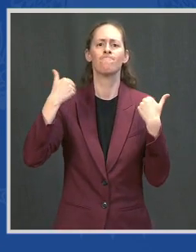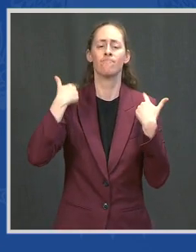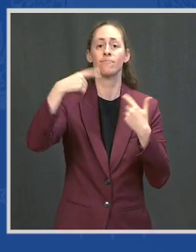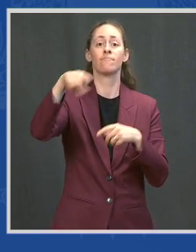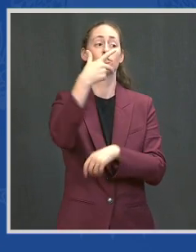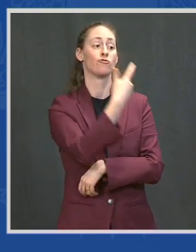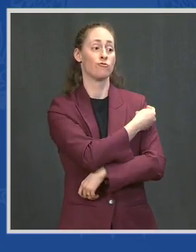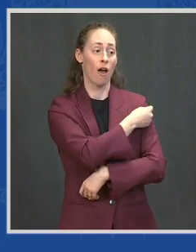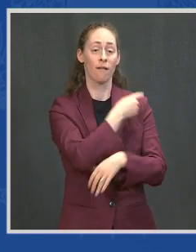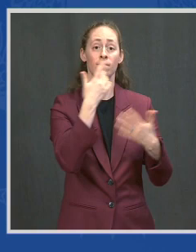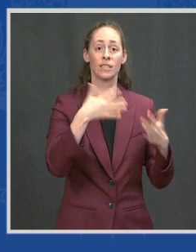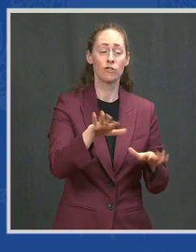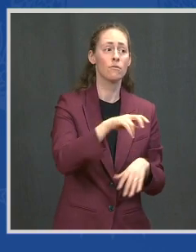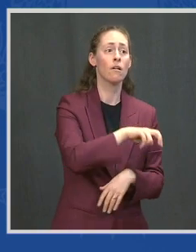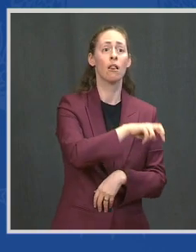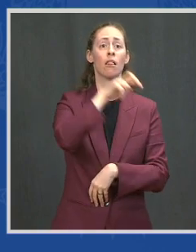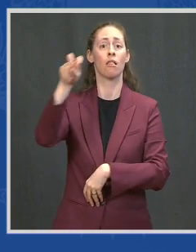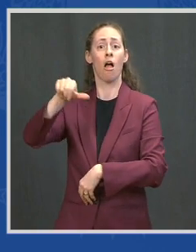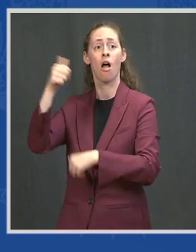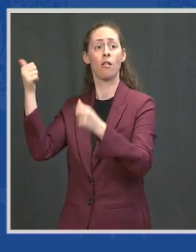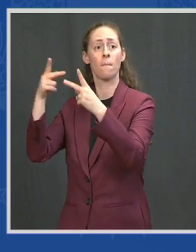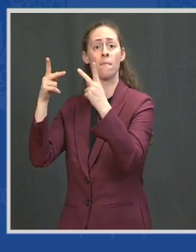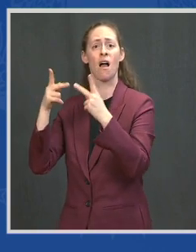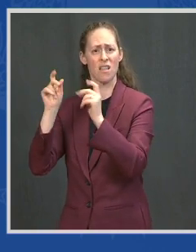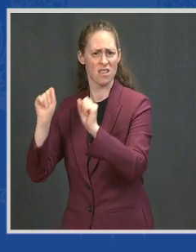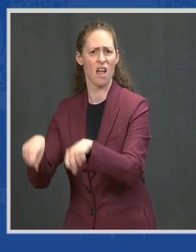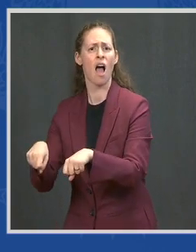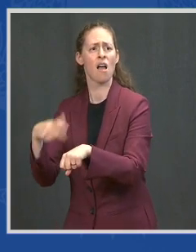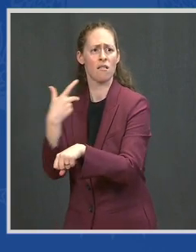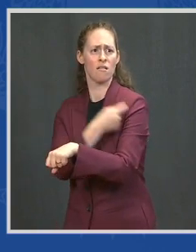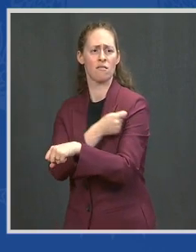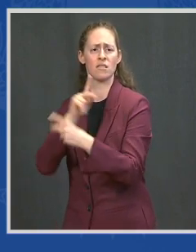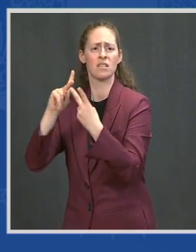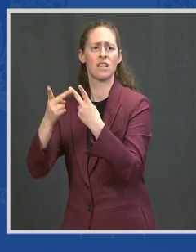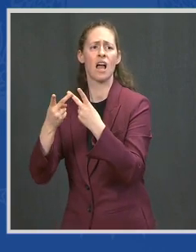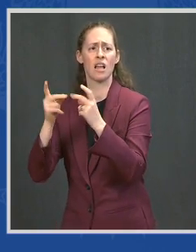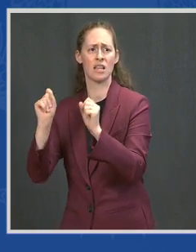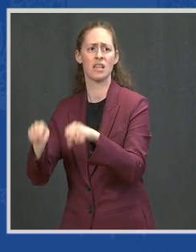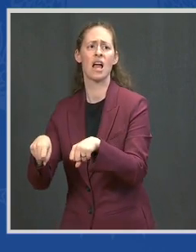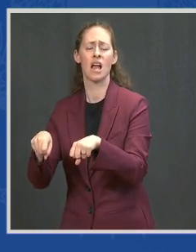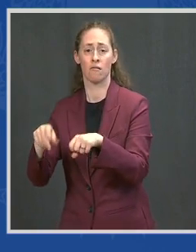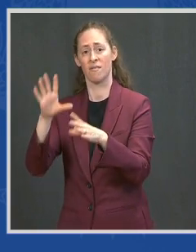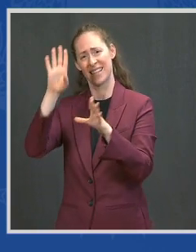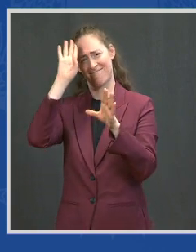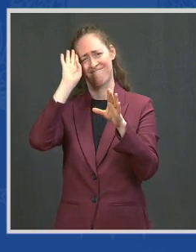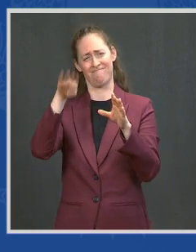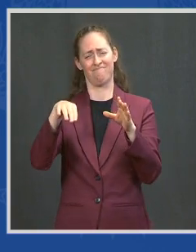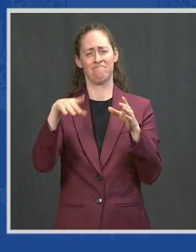most serious illness at that age range is rare. They can still get sick and spread the virus to others.